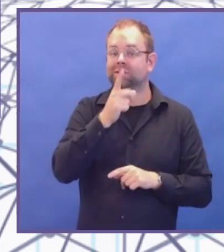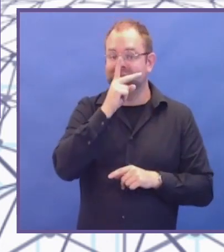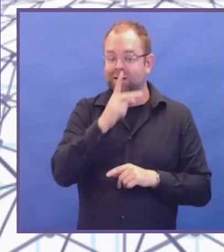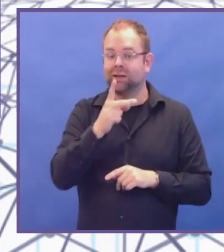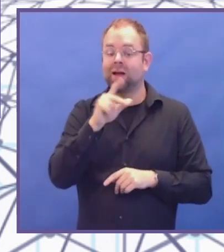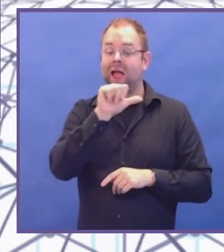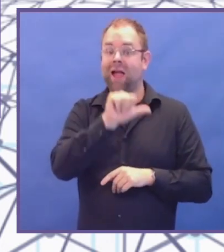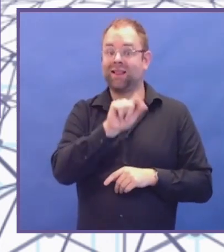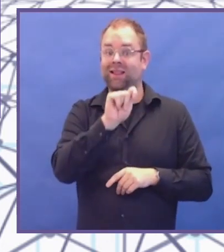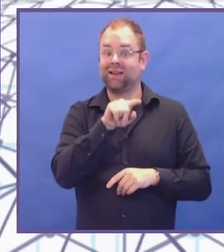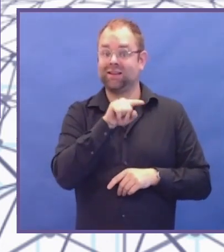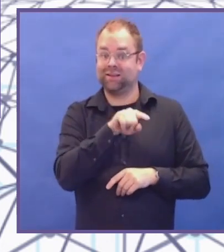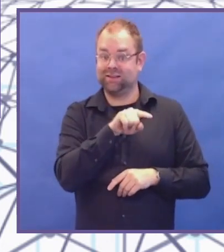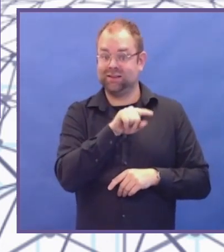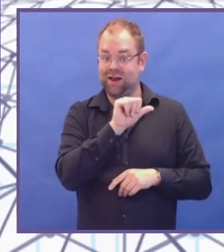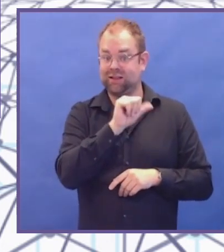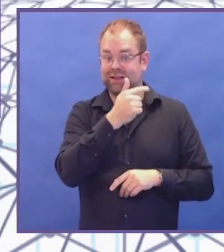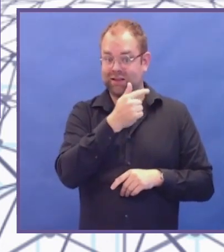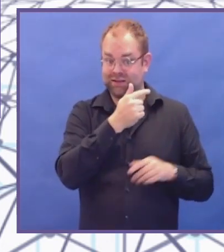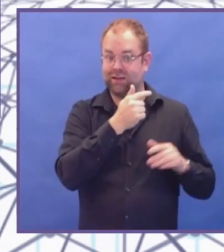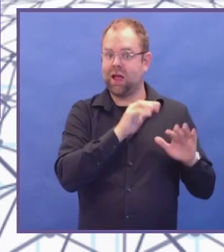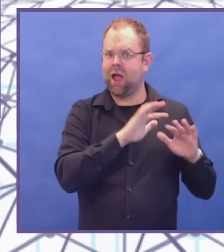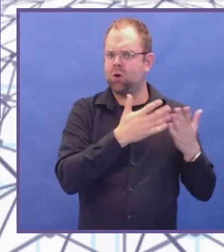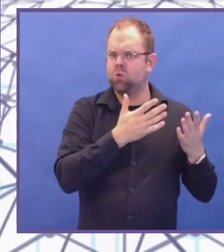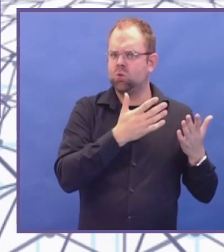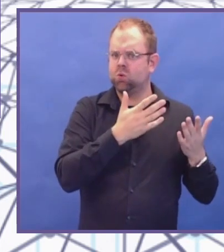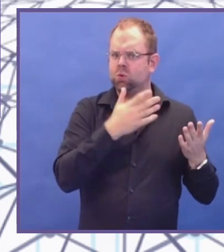data or where it's not feasible to collect data so routinely.